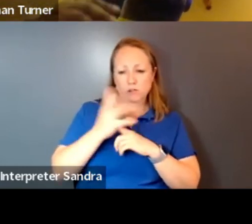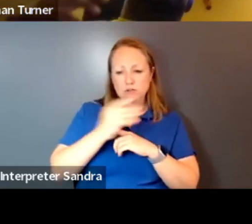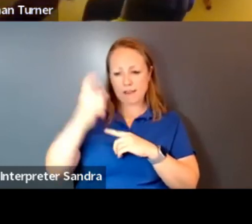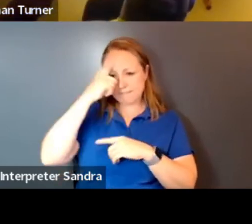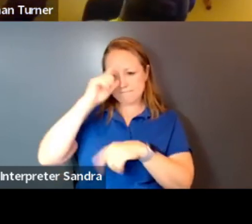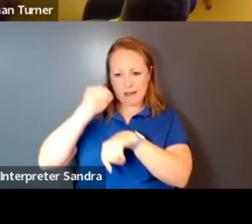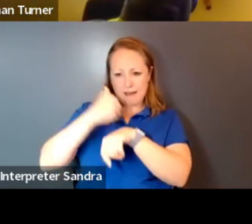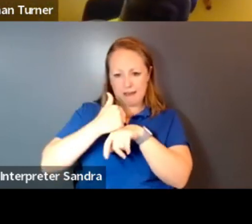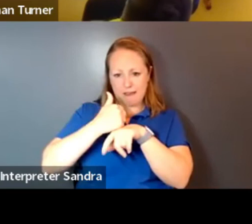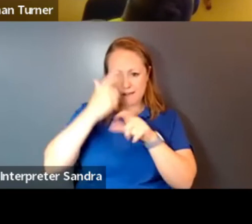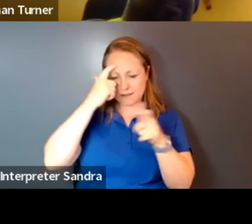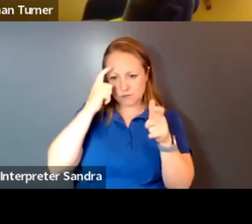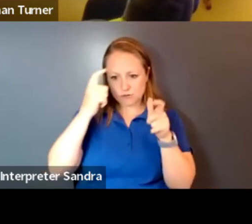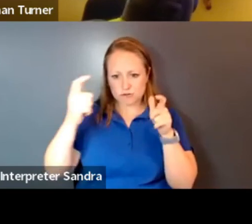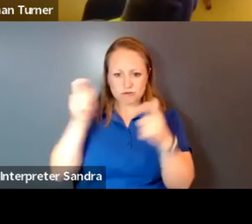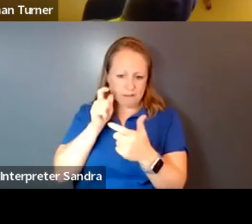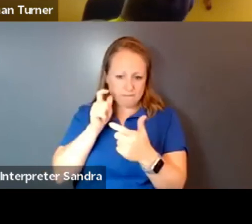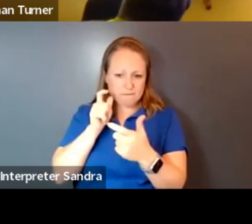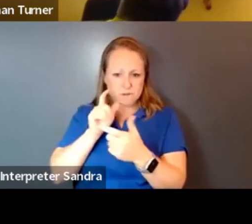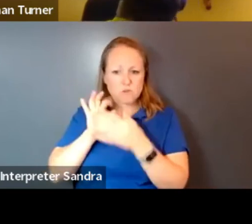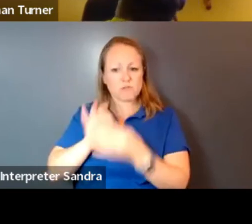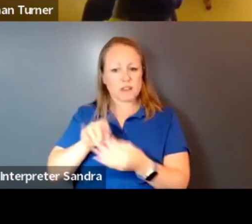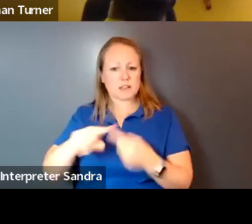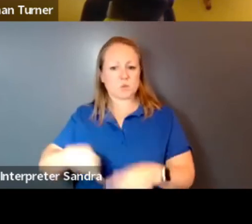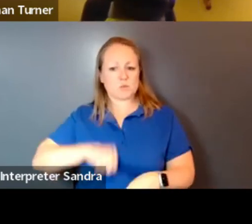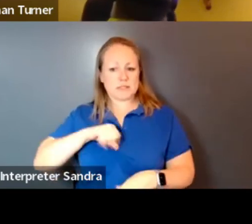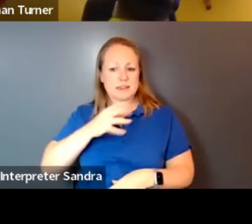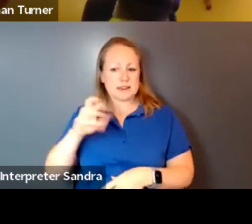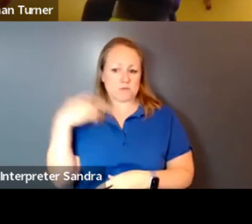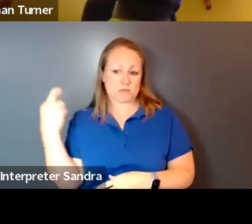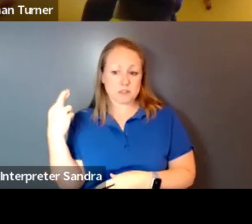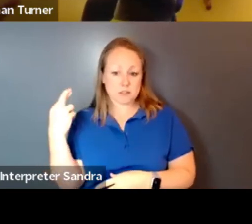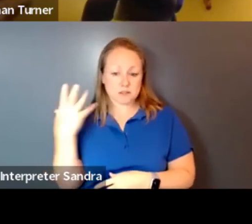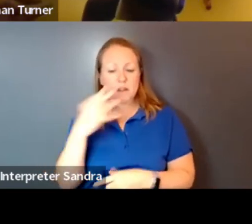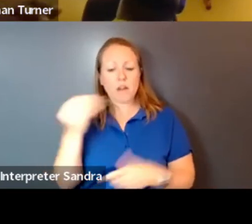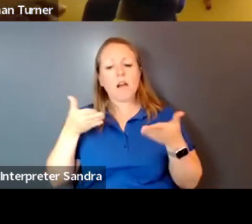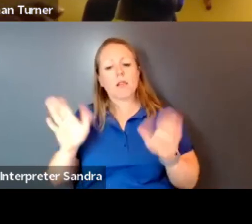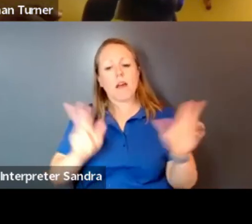dignity of risk, and really allowing your folks to to make